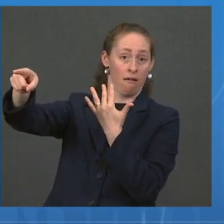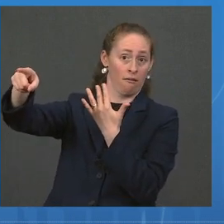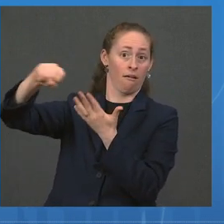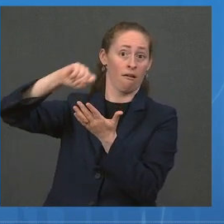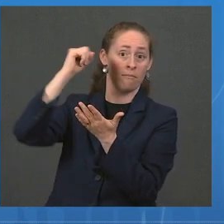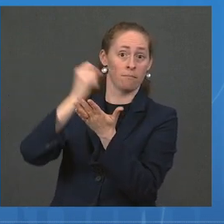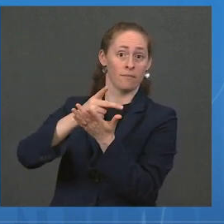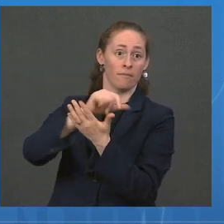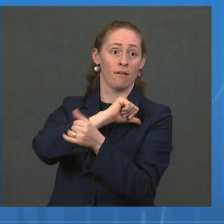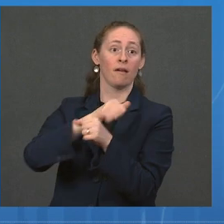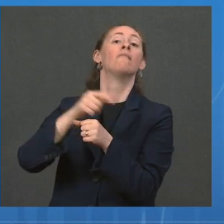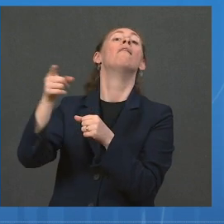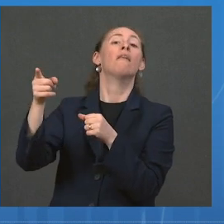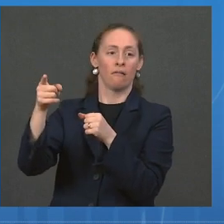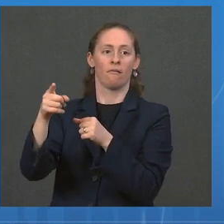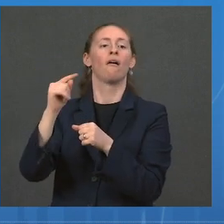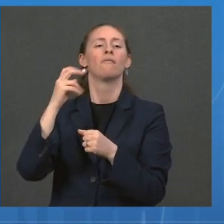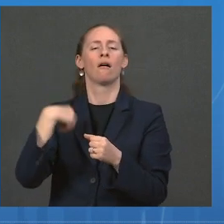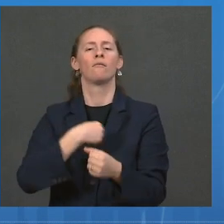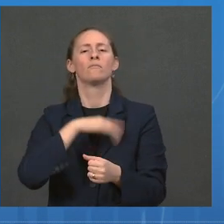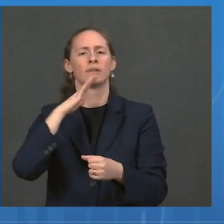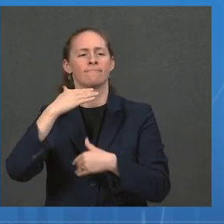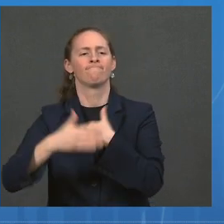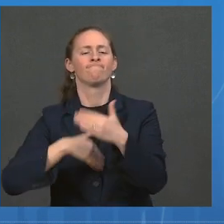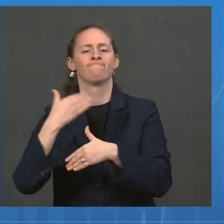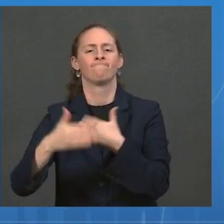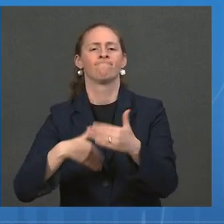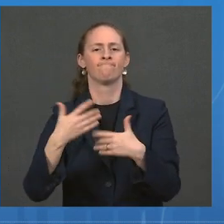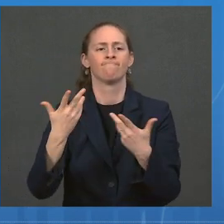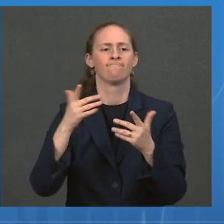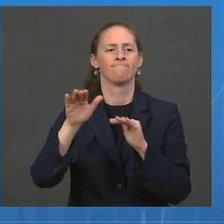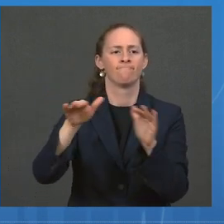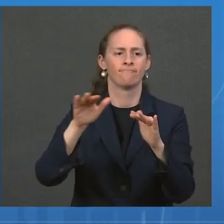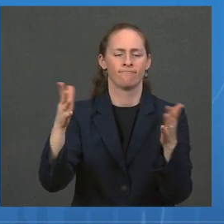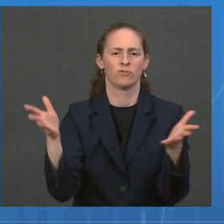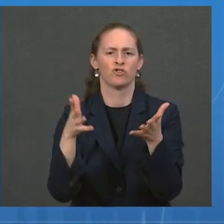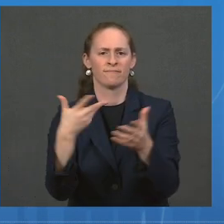we will be working to scale up pediatric vaccination. That said, it will take some time.